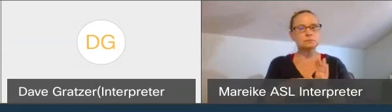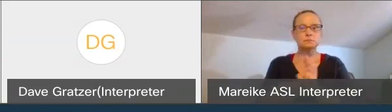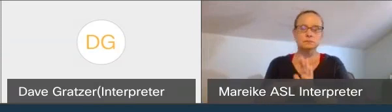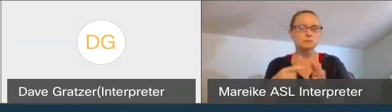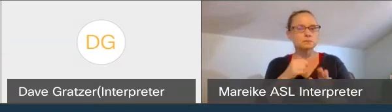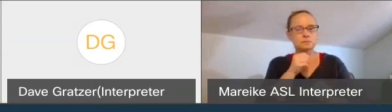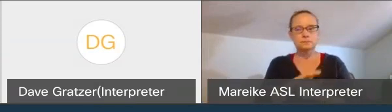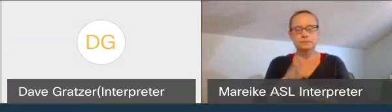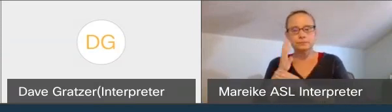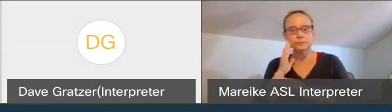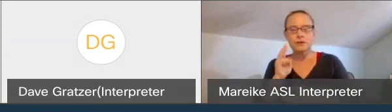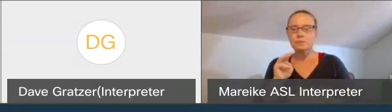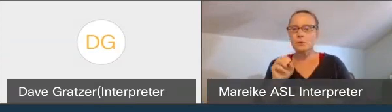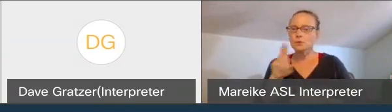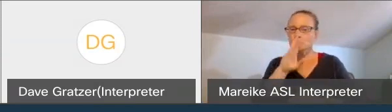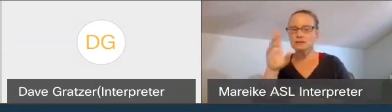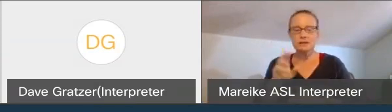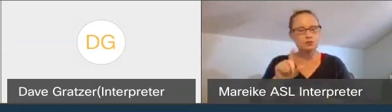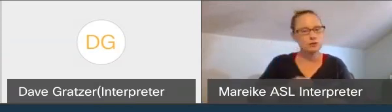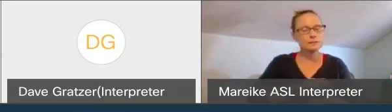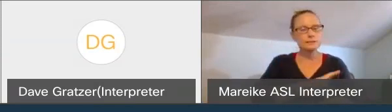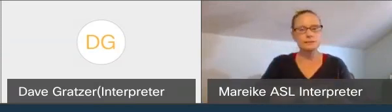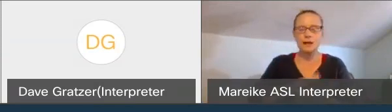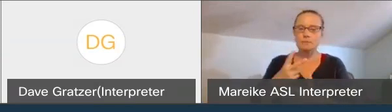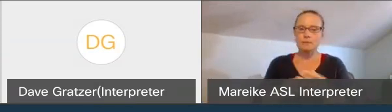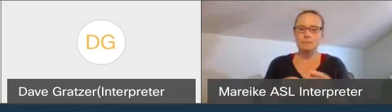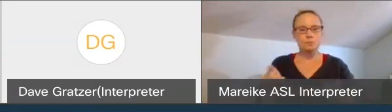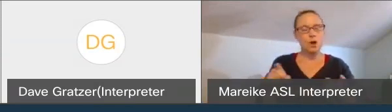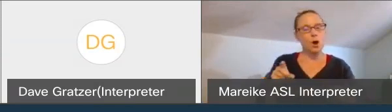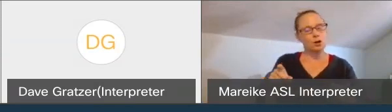but an MOU was never written and signed by both parties, causing a freeze to ultimately occur.